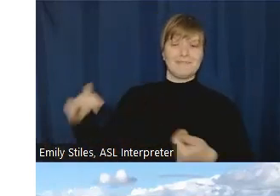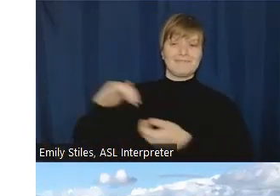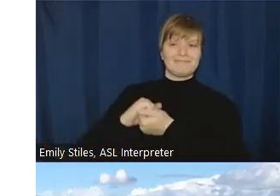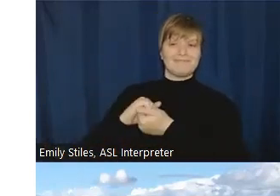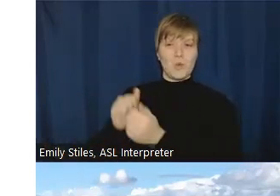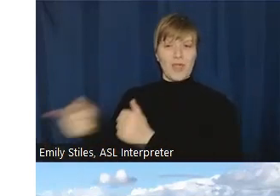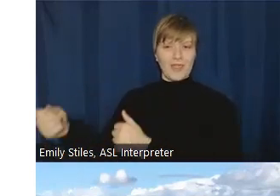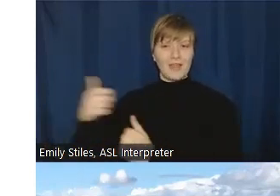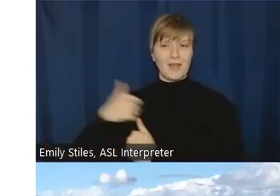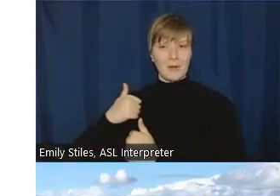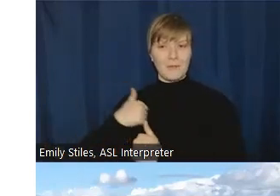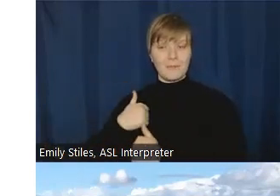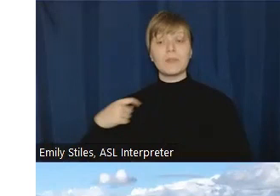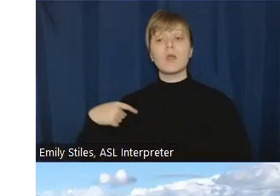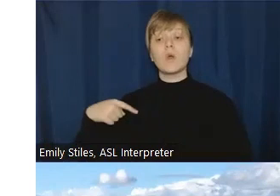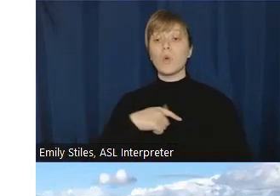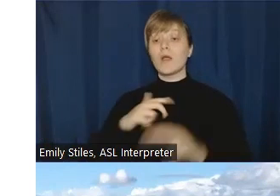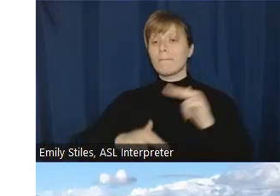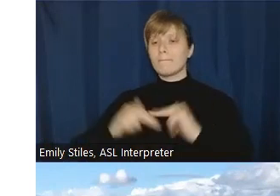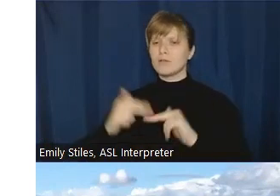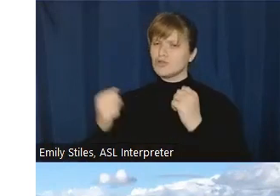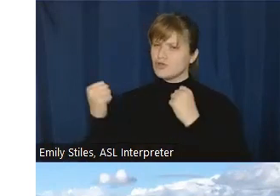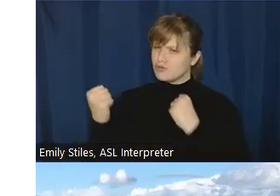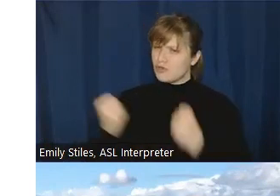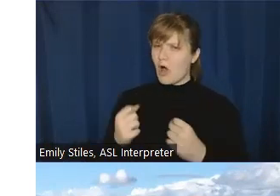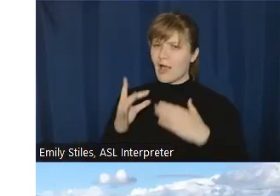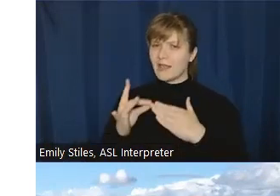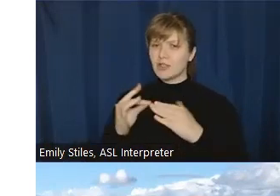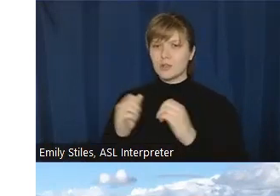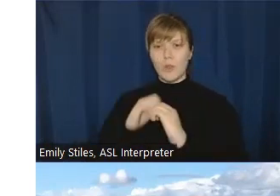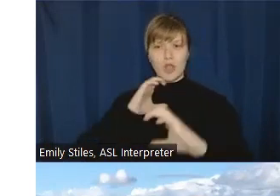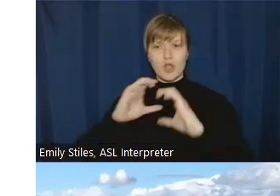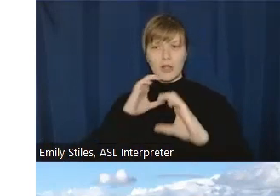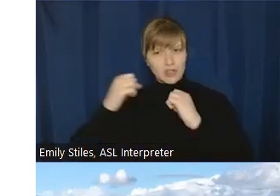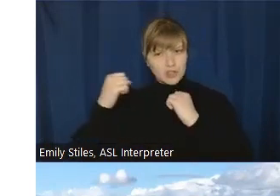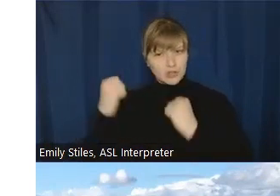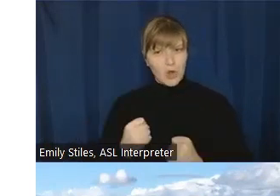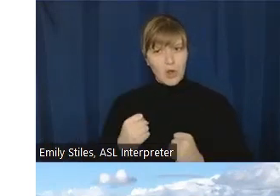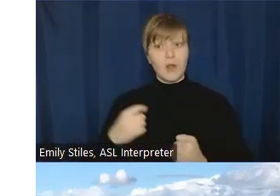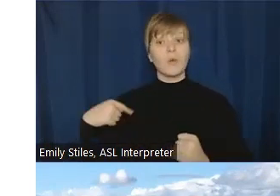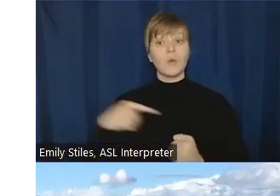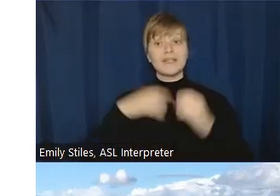and our communication process was important. We decided that our elected officials would talk